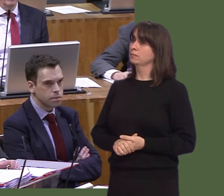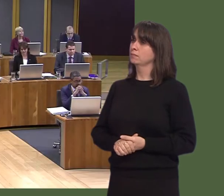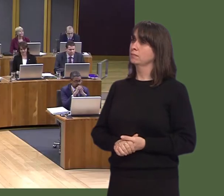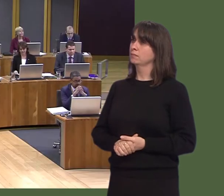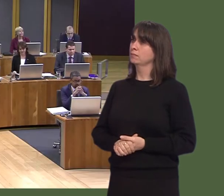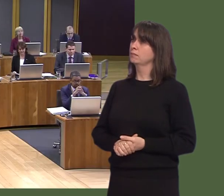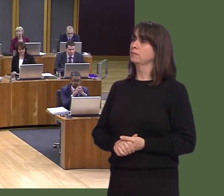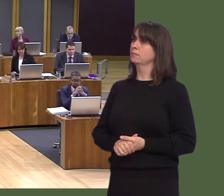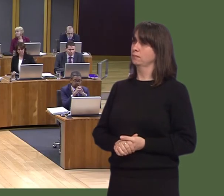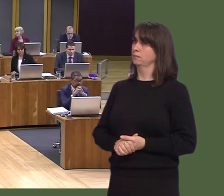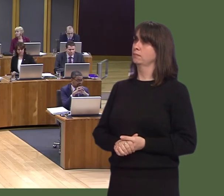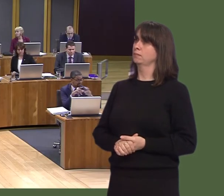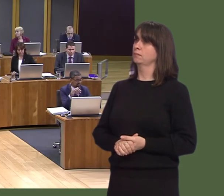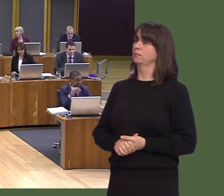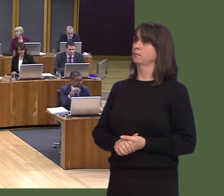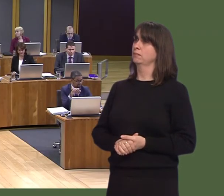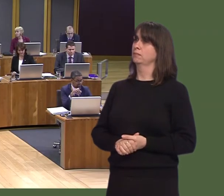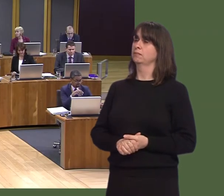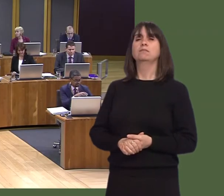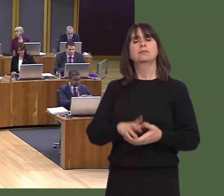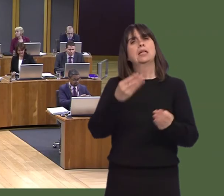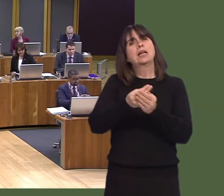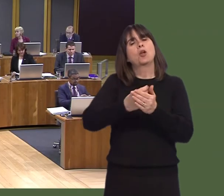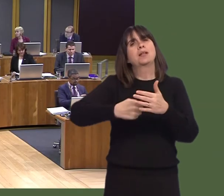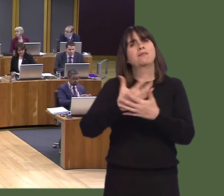oversight, that the Welsh Government intervenedóis not working in this health board.